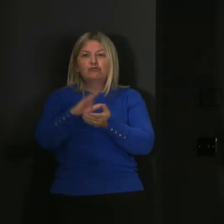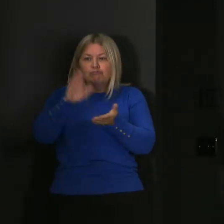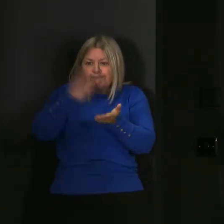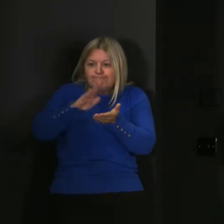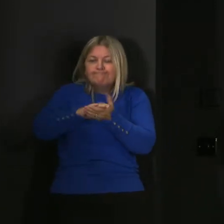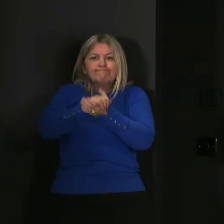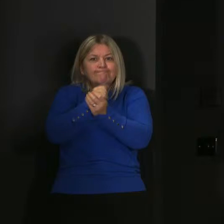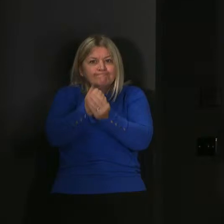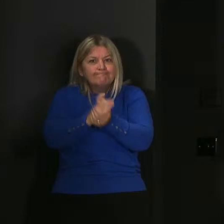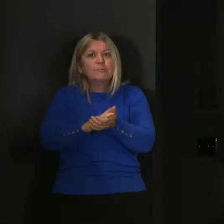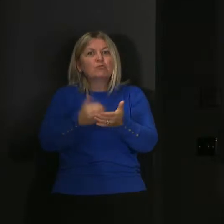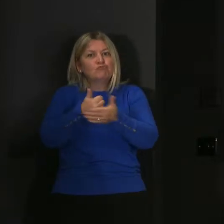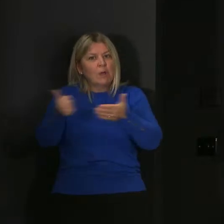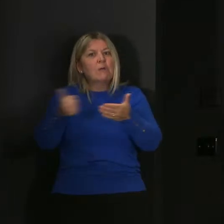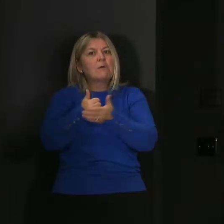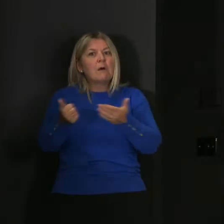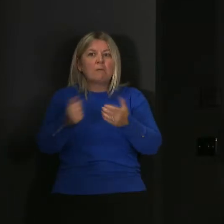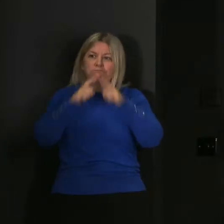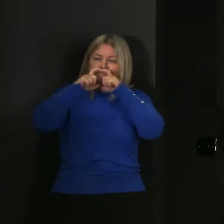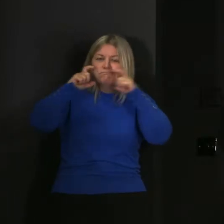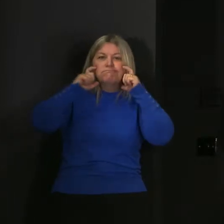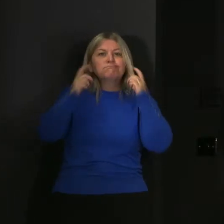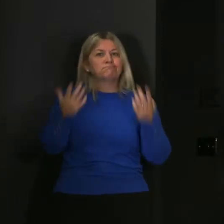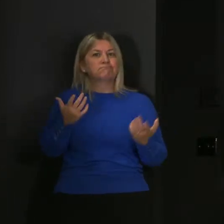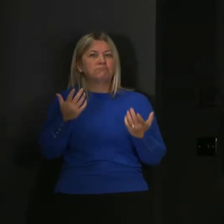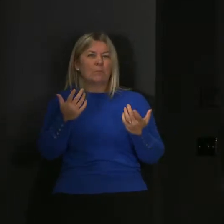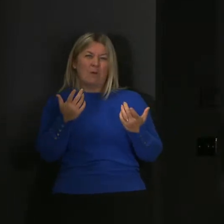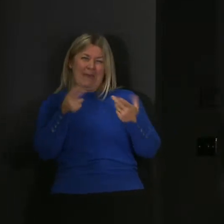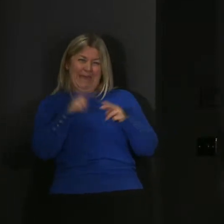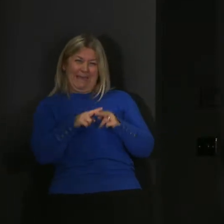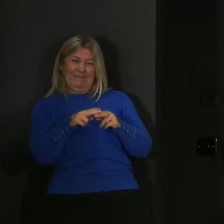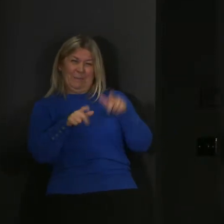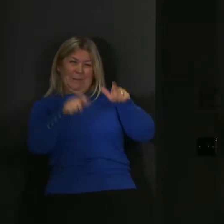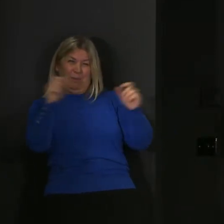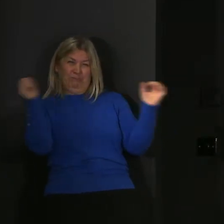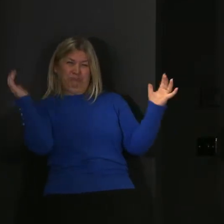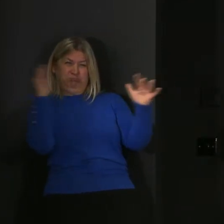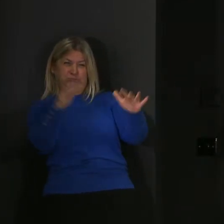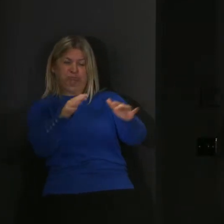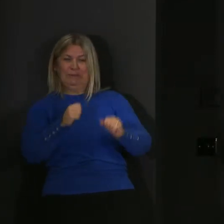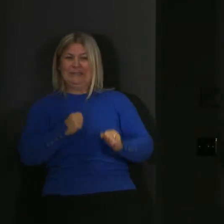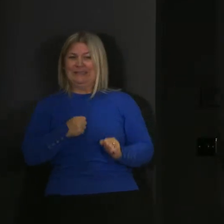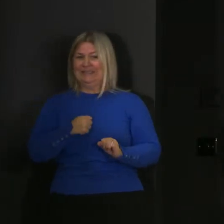really regularly . And if you're seeing crowded places avoiding them, Because they're likely to